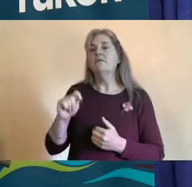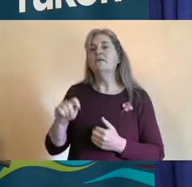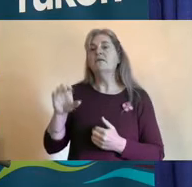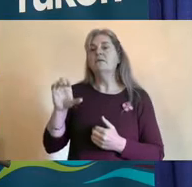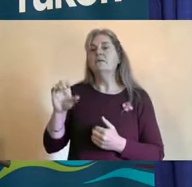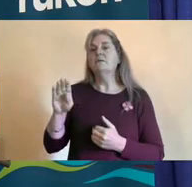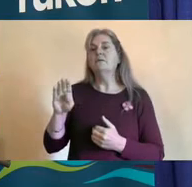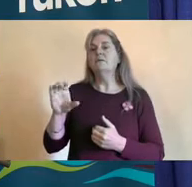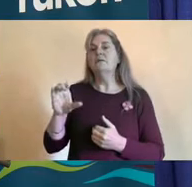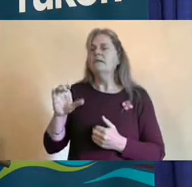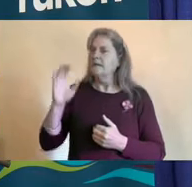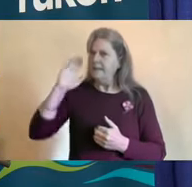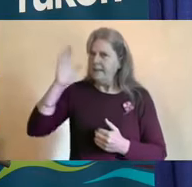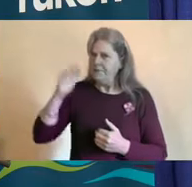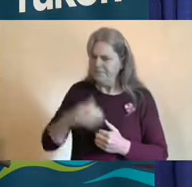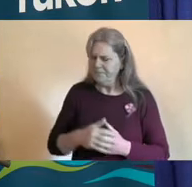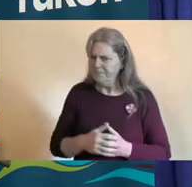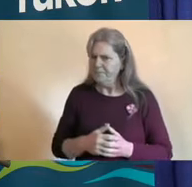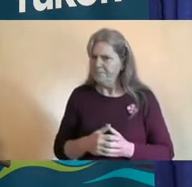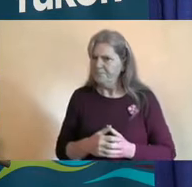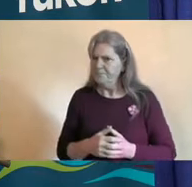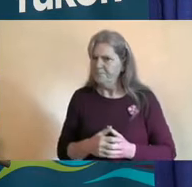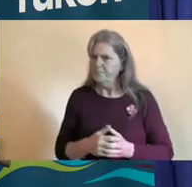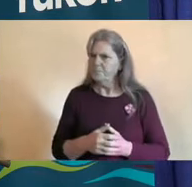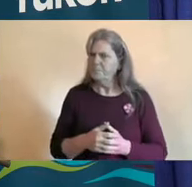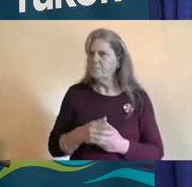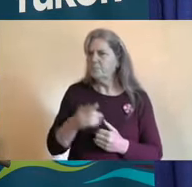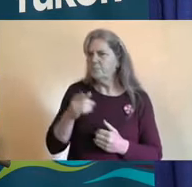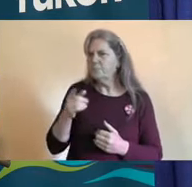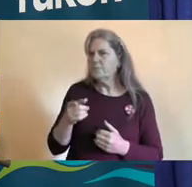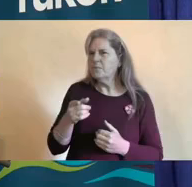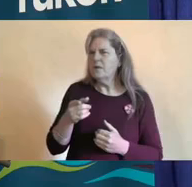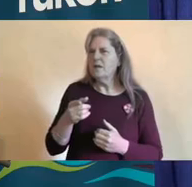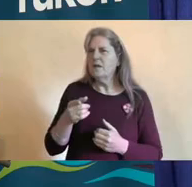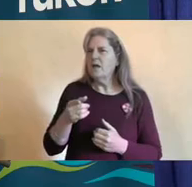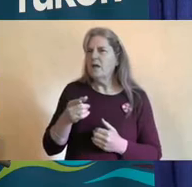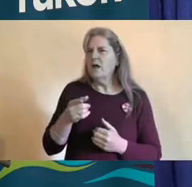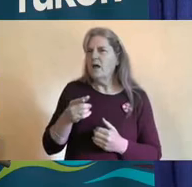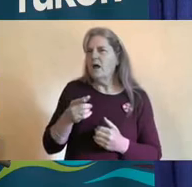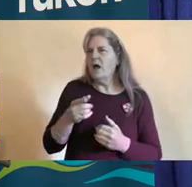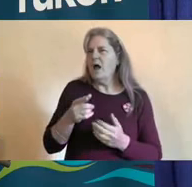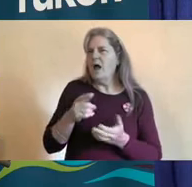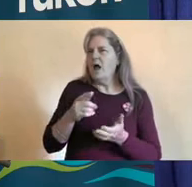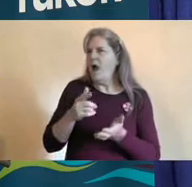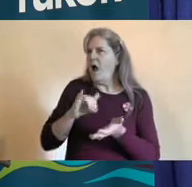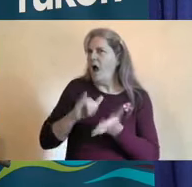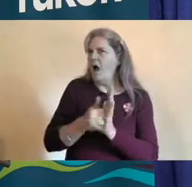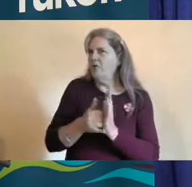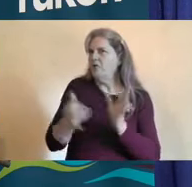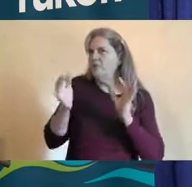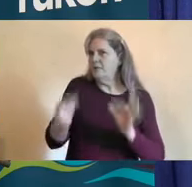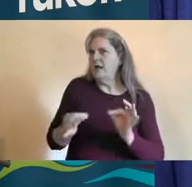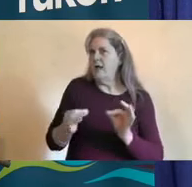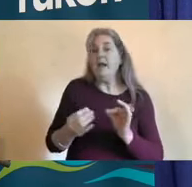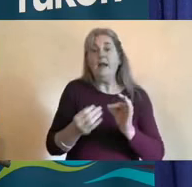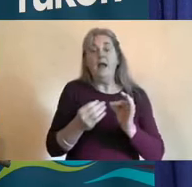Reporter: Hi, so how will you decide whether to take the advice of the young people?